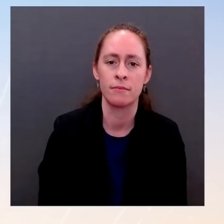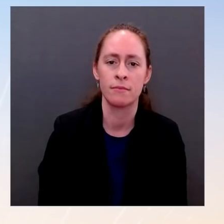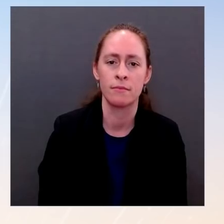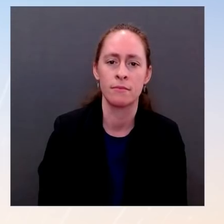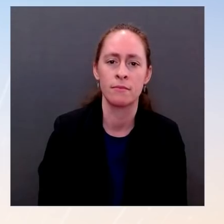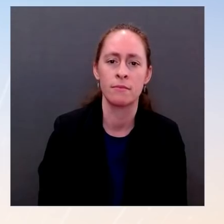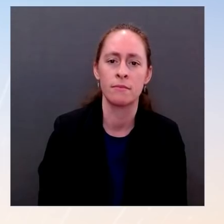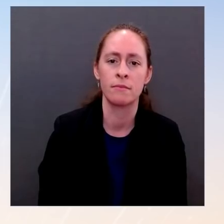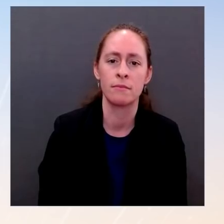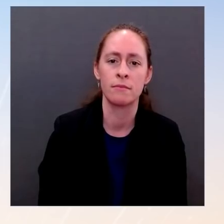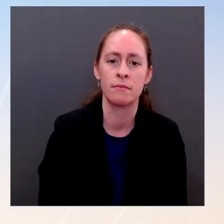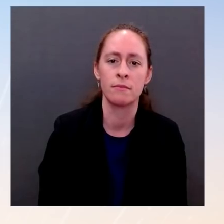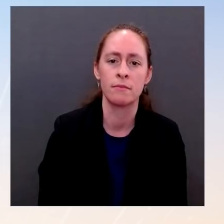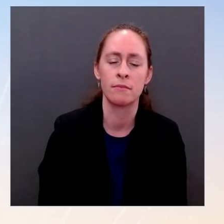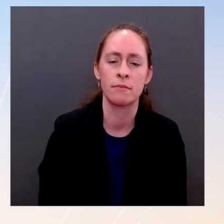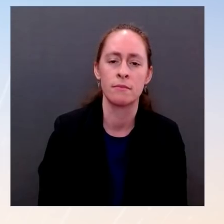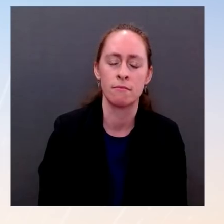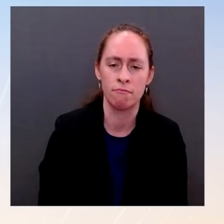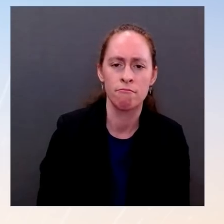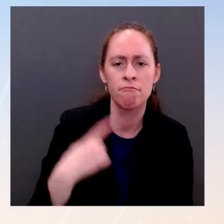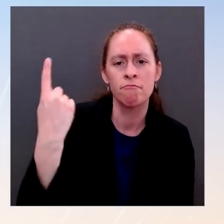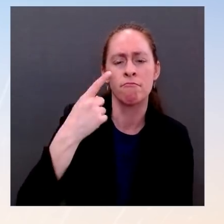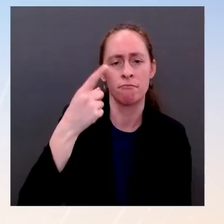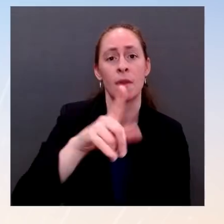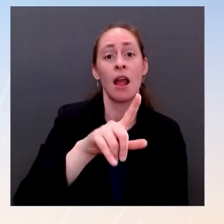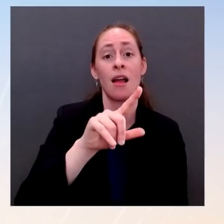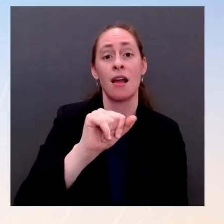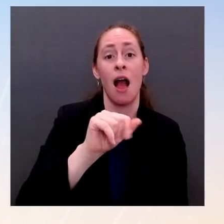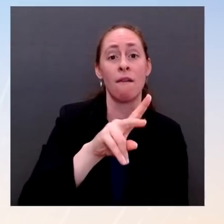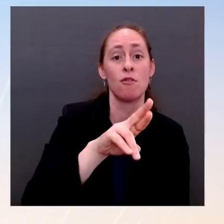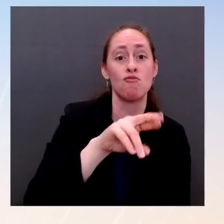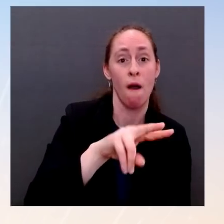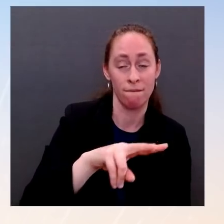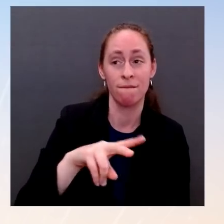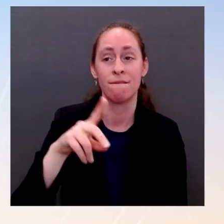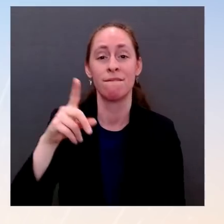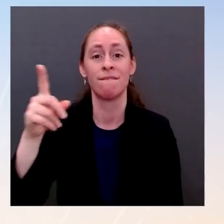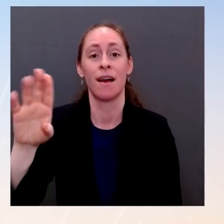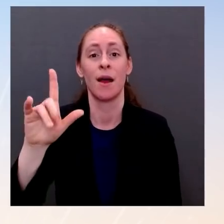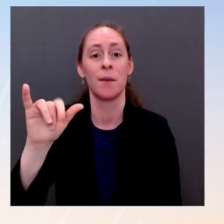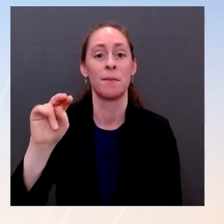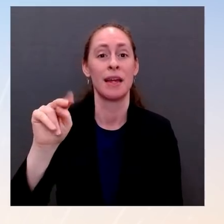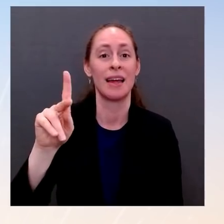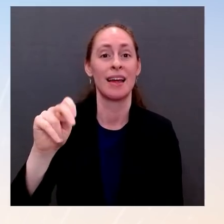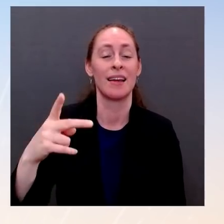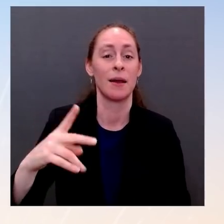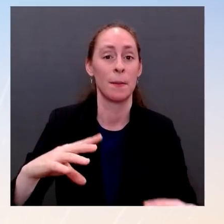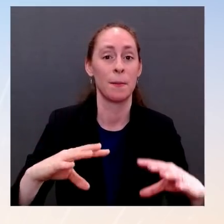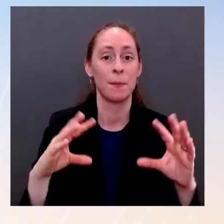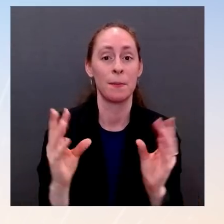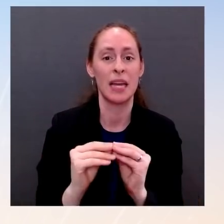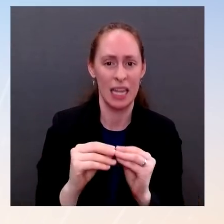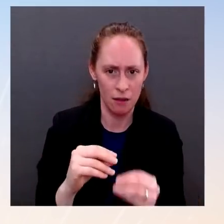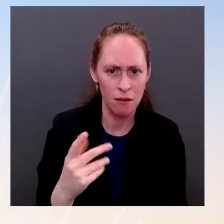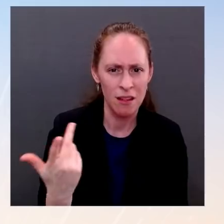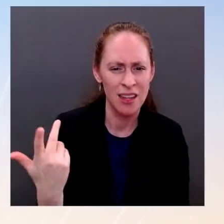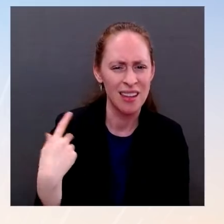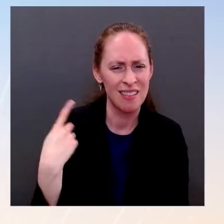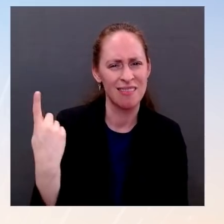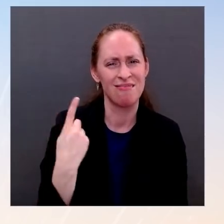that there's still a path for diplomacy when the President has said that an invasion is all but certain to happen in the next few days? Ms. Psaki: Well, we hope we're wrong.